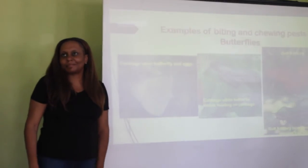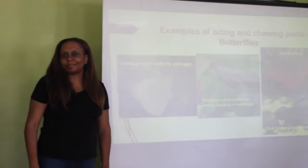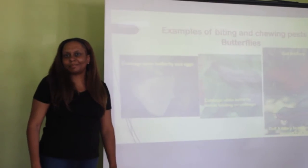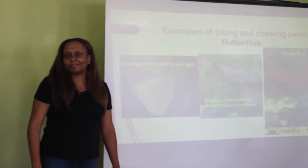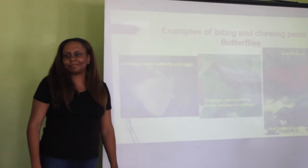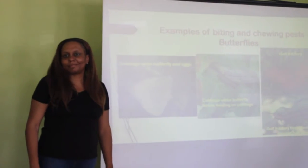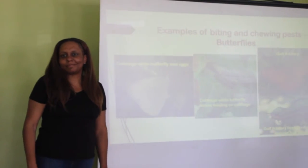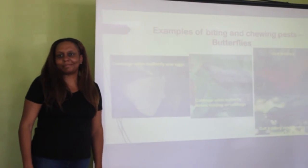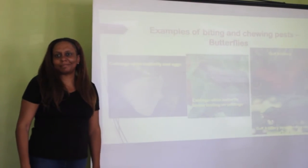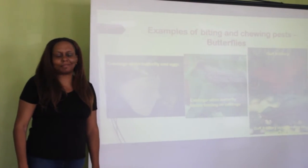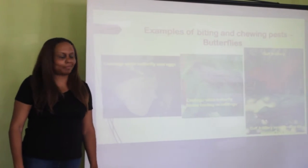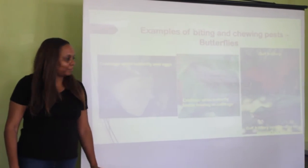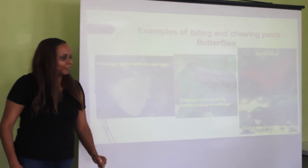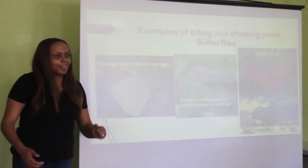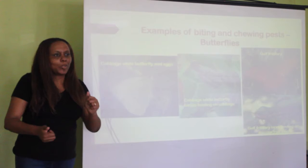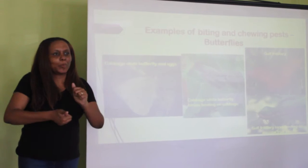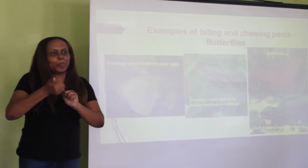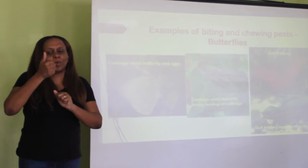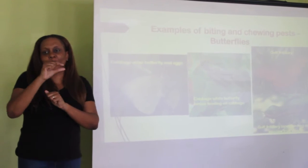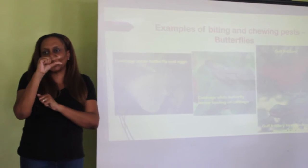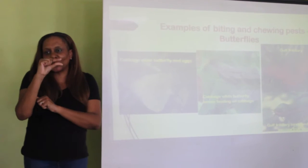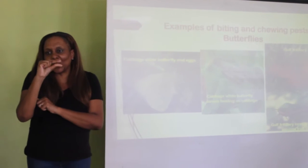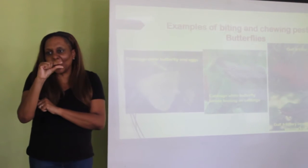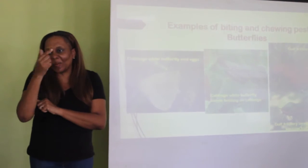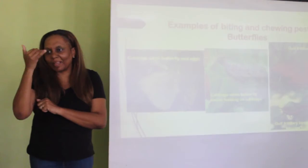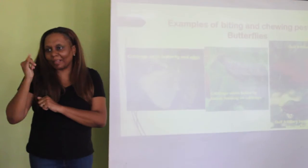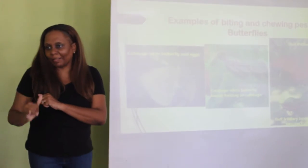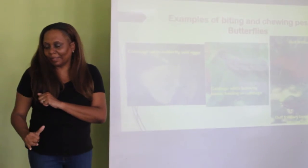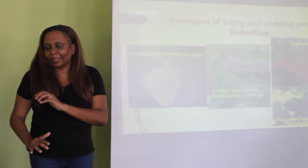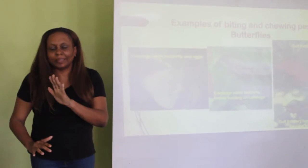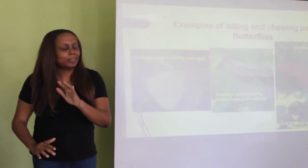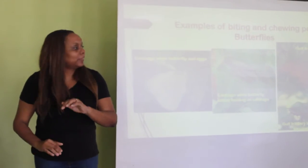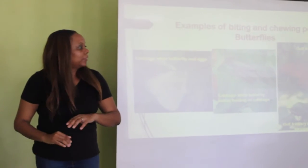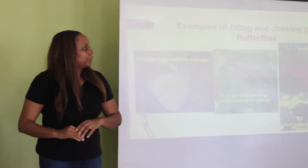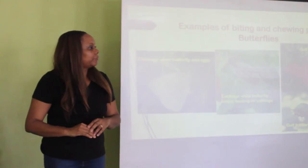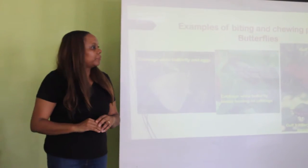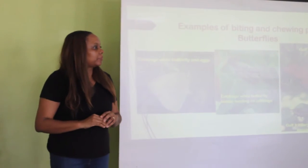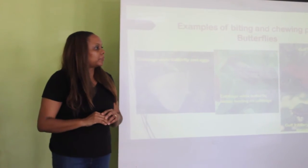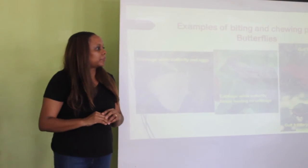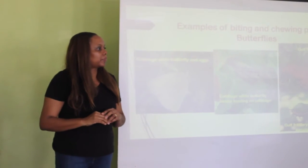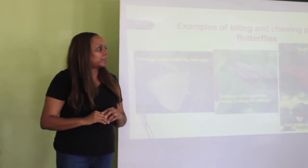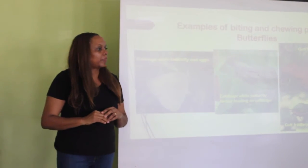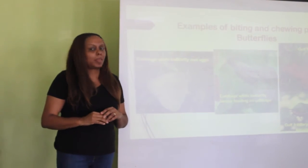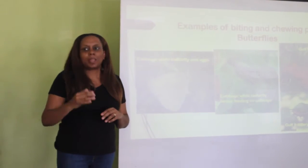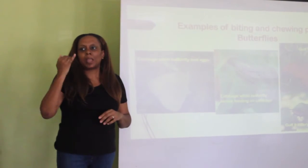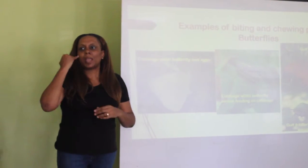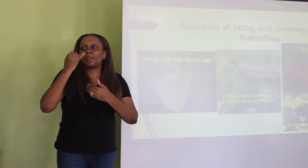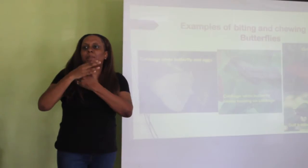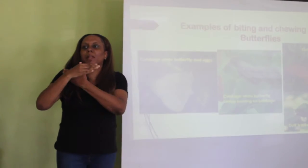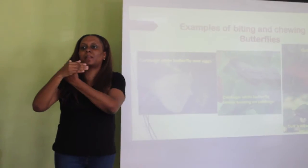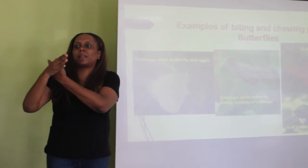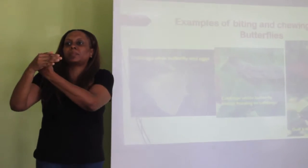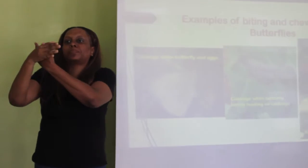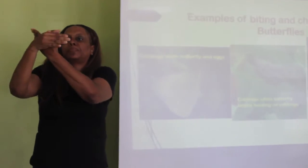are small and yellow and water by the frenzy stops by that leaf for any five minutes he